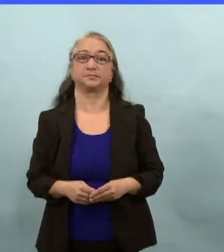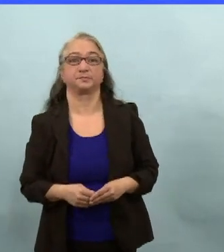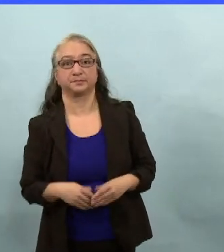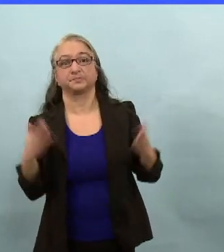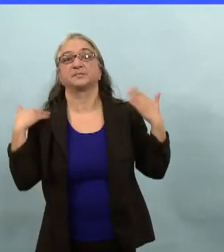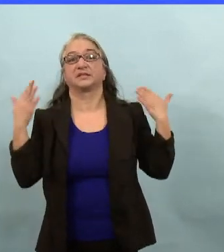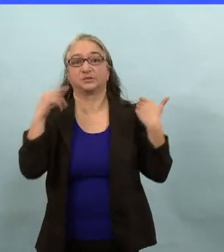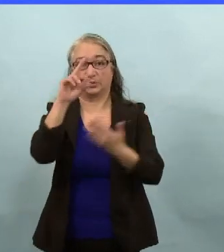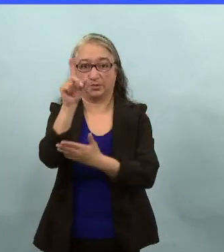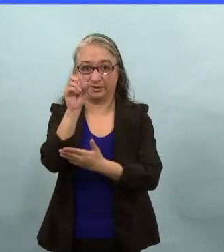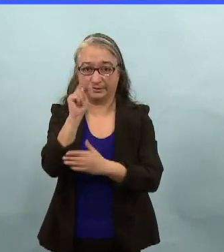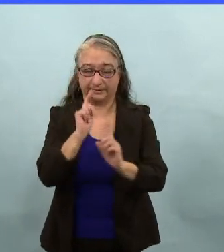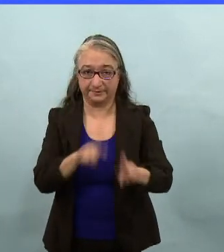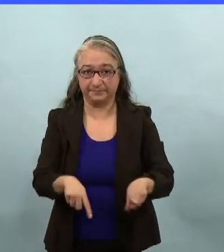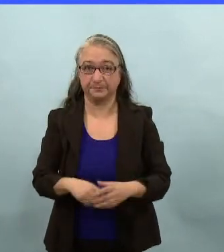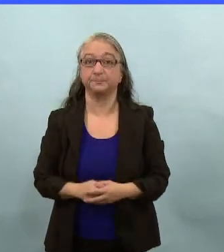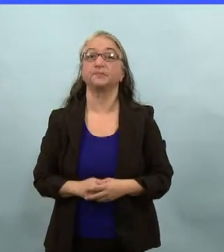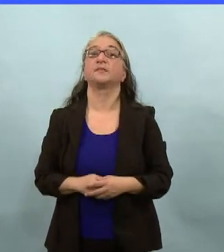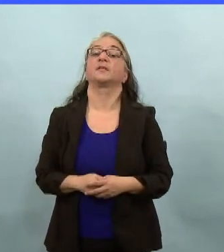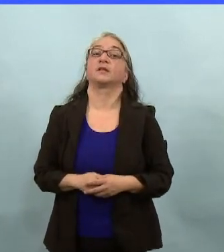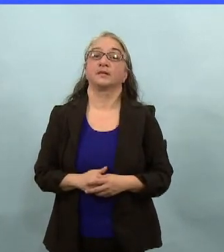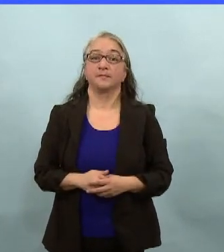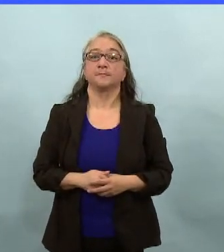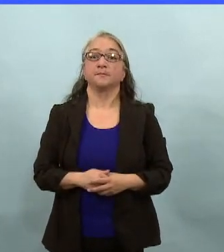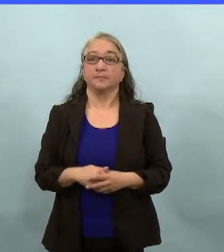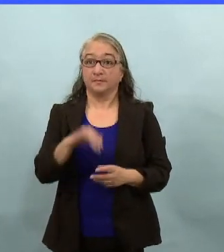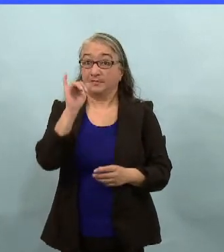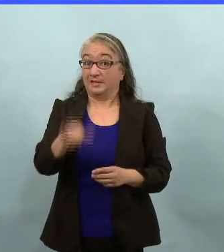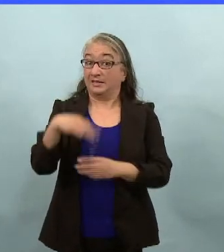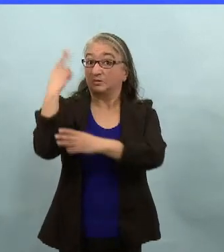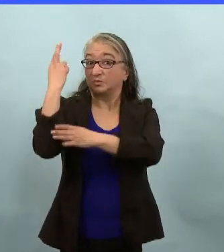this is one of the reasons that why we're doing chart reviews because we have to